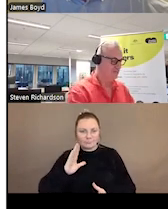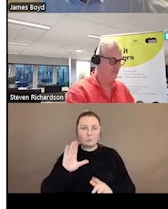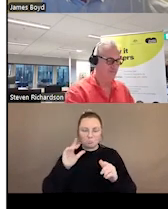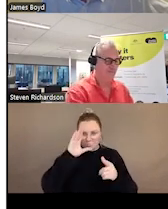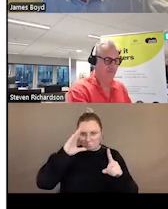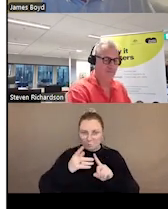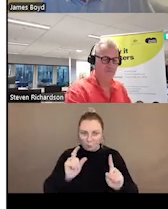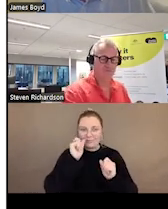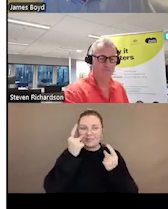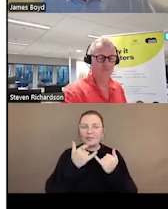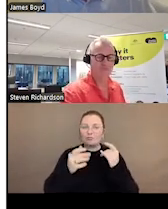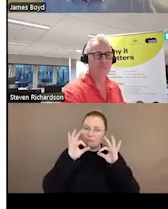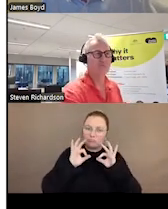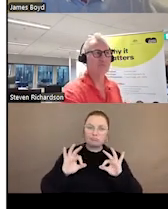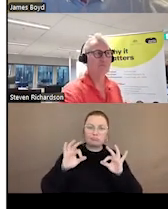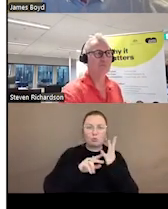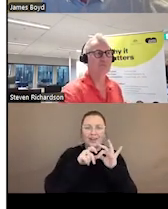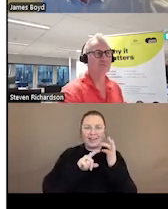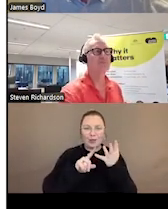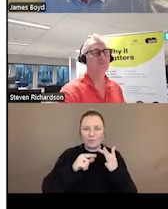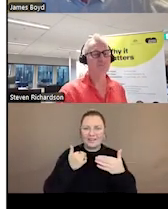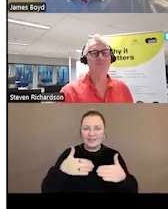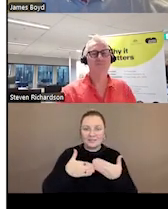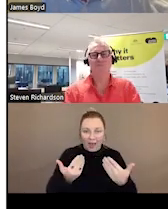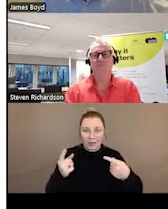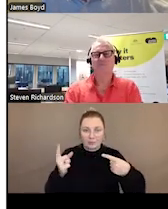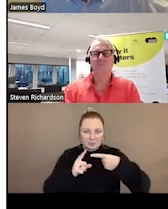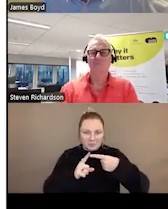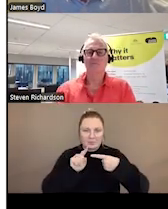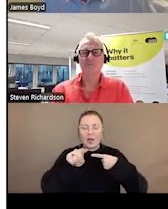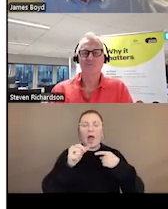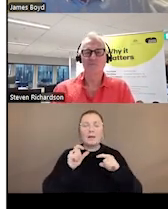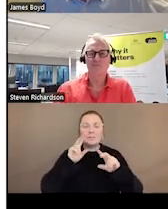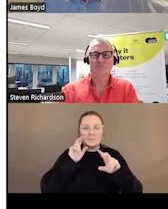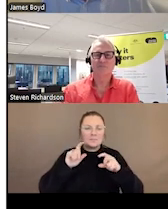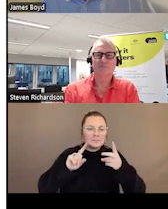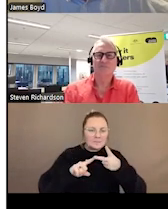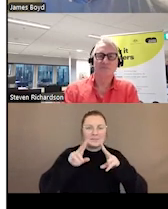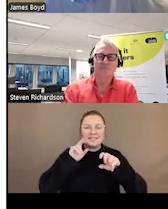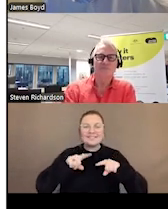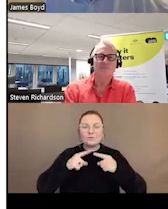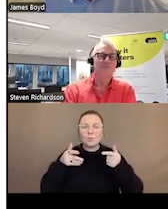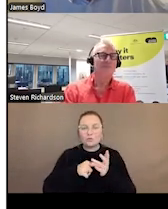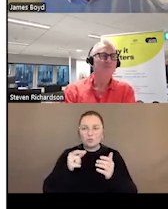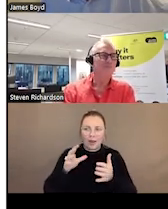aspects of a Giving Day, to explore different ways to engage in a Giving Day, to consider